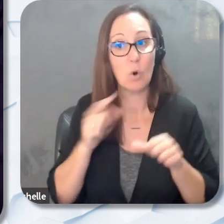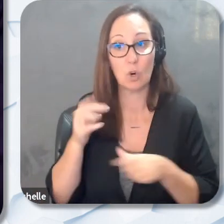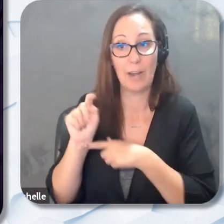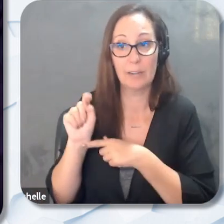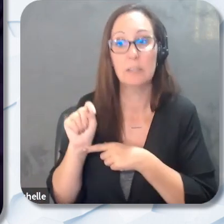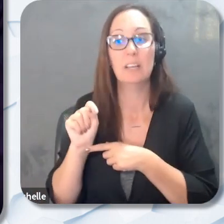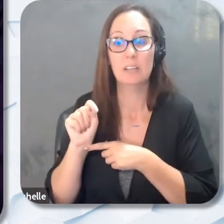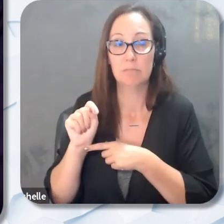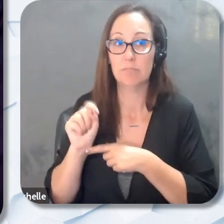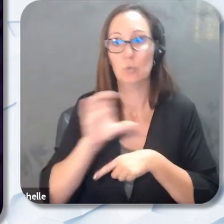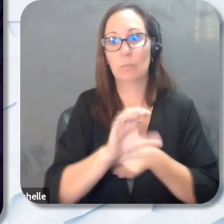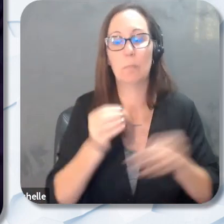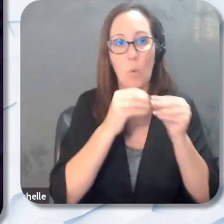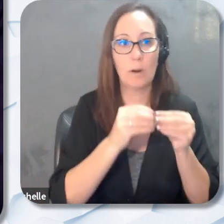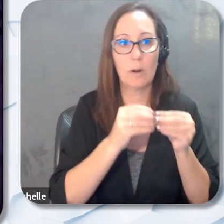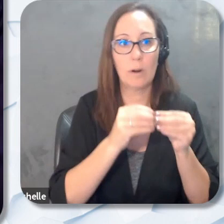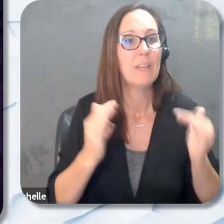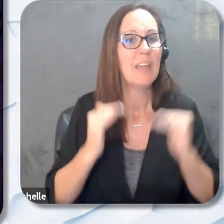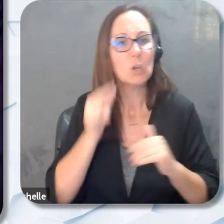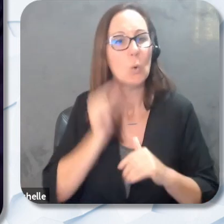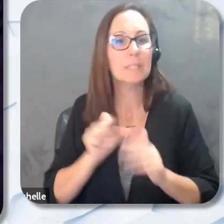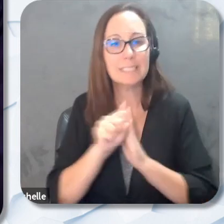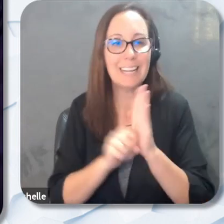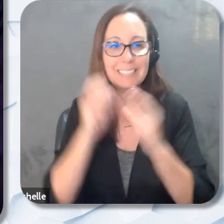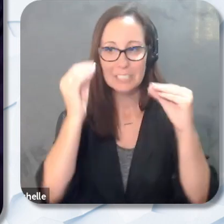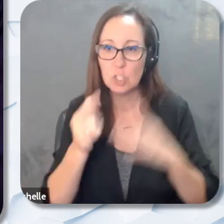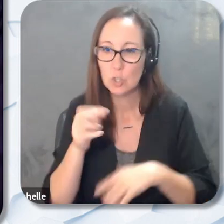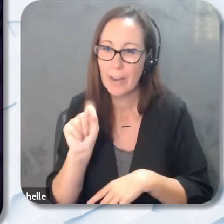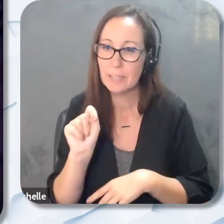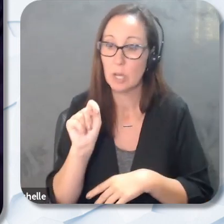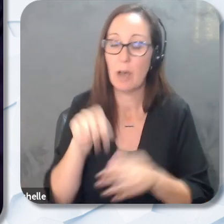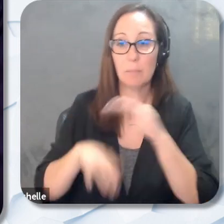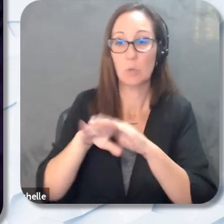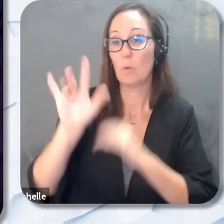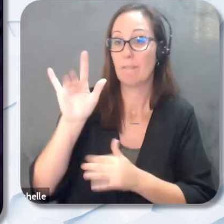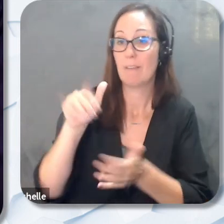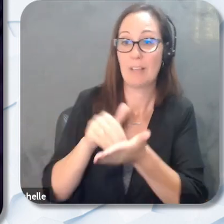state teacher grant program that provides up to $20,000 scholarships for students who are